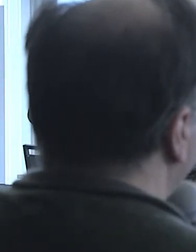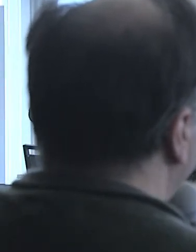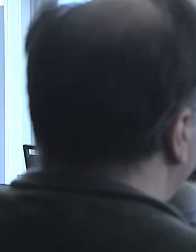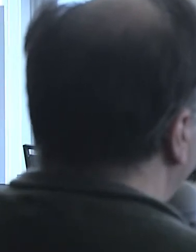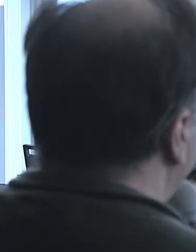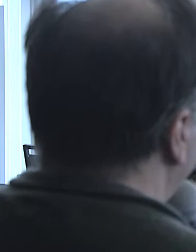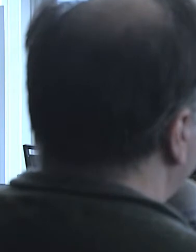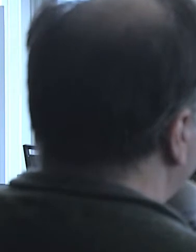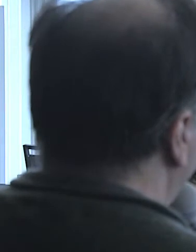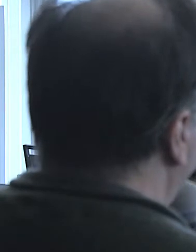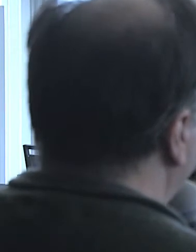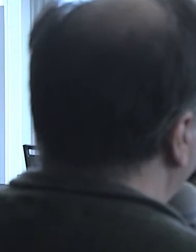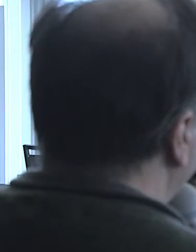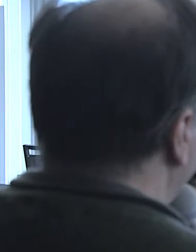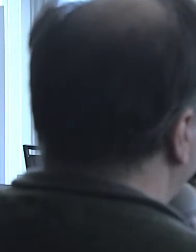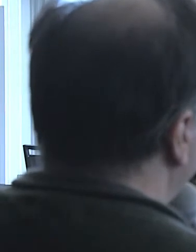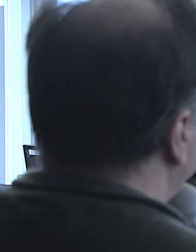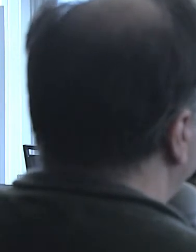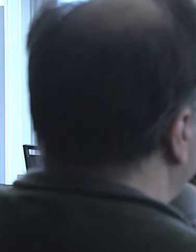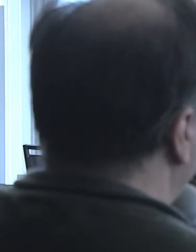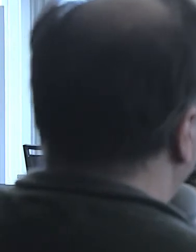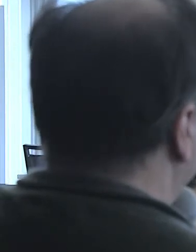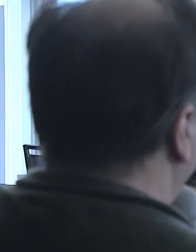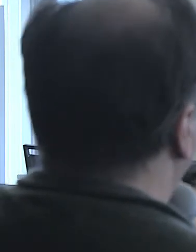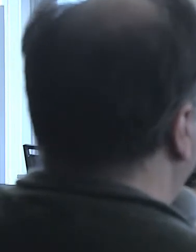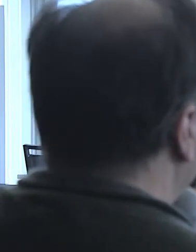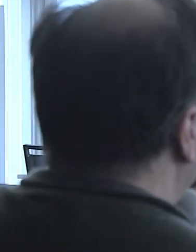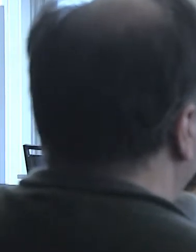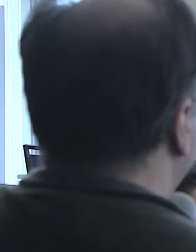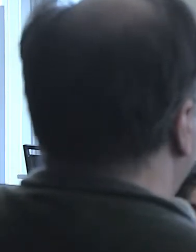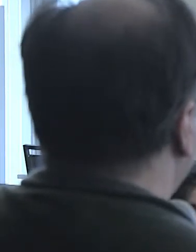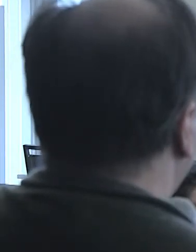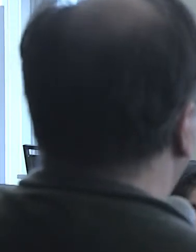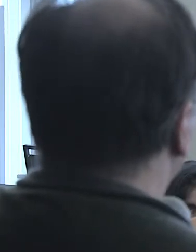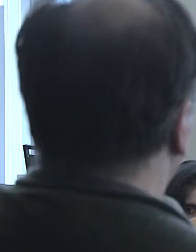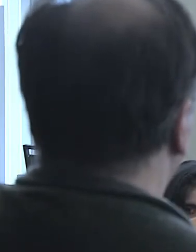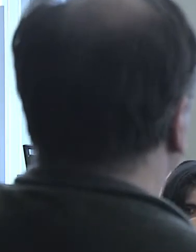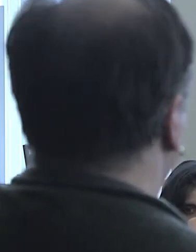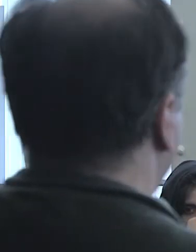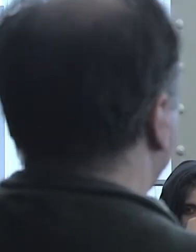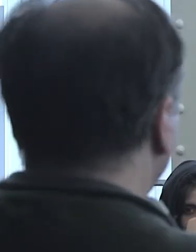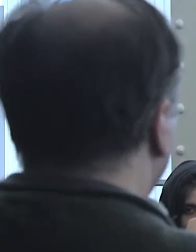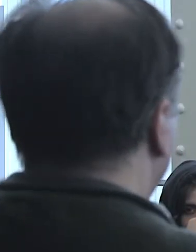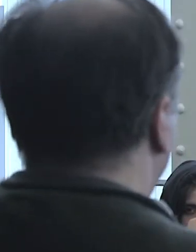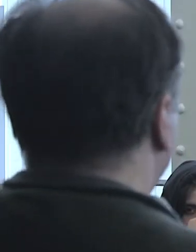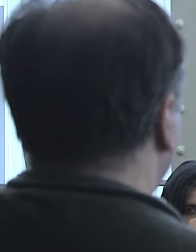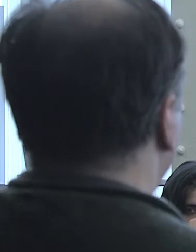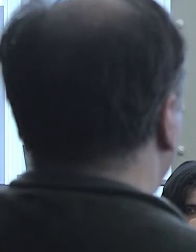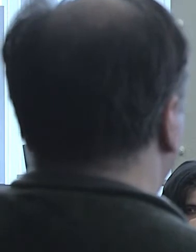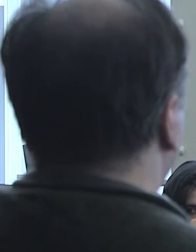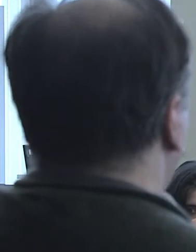of the societal issues you so well presented, and then I was thinking of Heather's presentation earlier